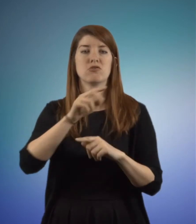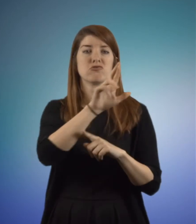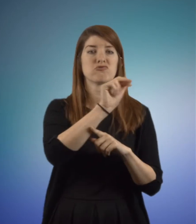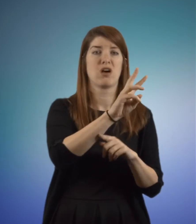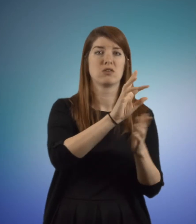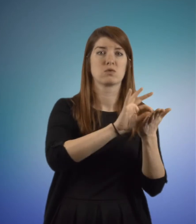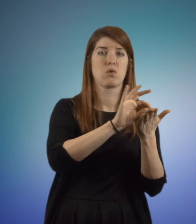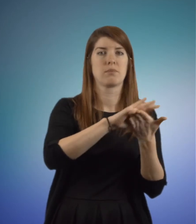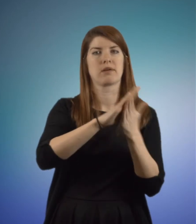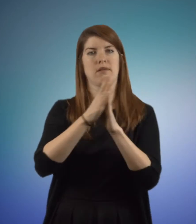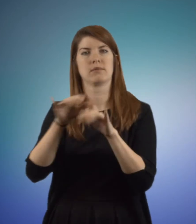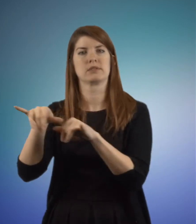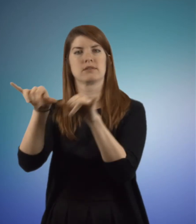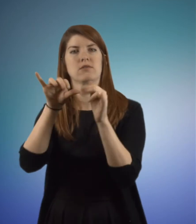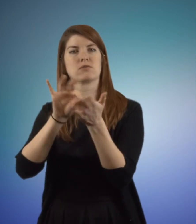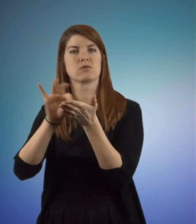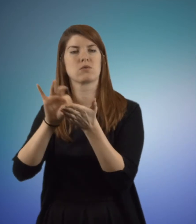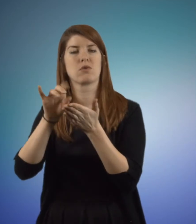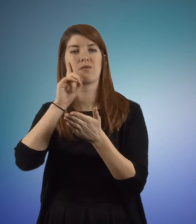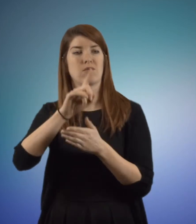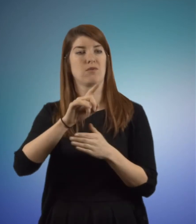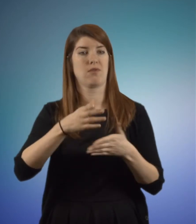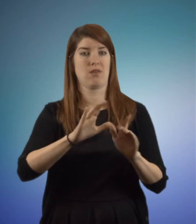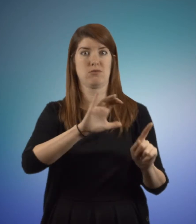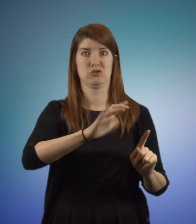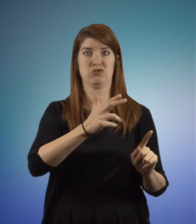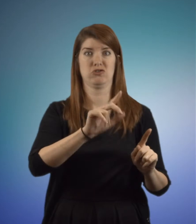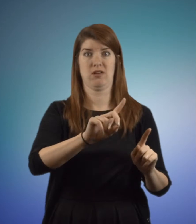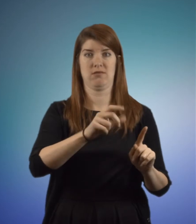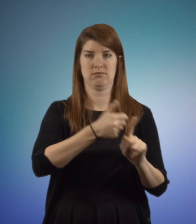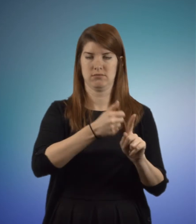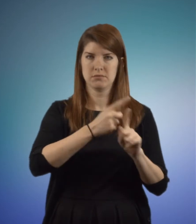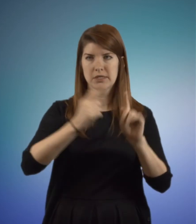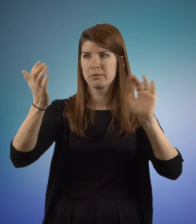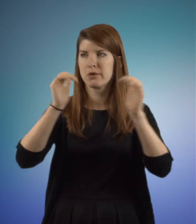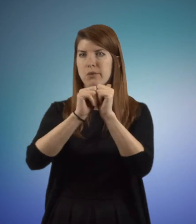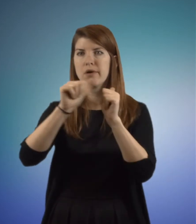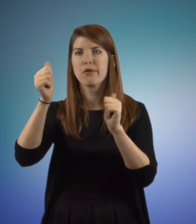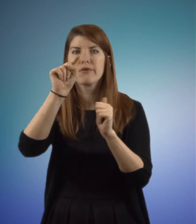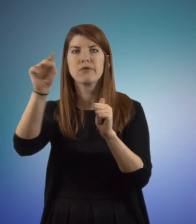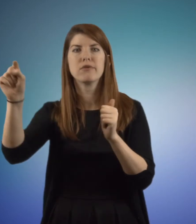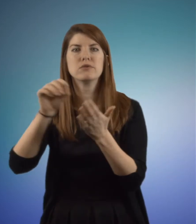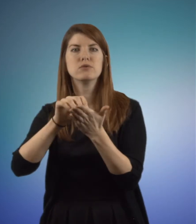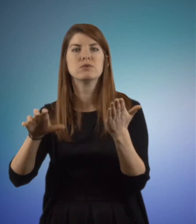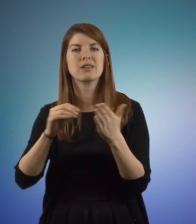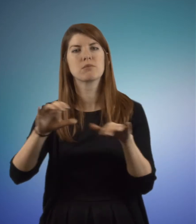that allows the child to be compared with other students and with performance on other tests.